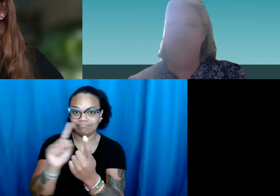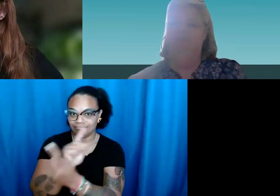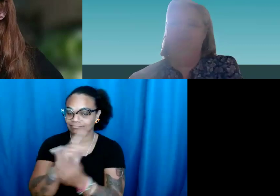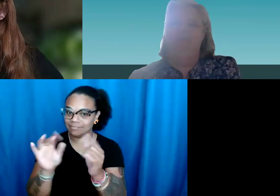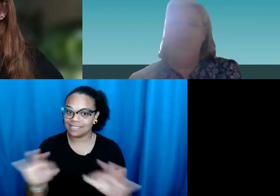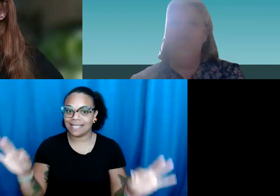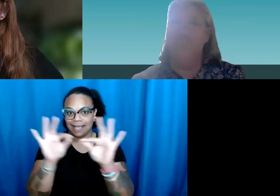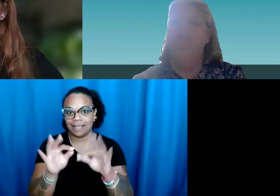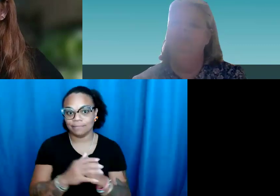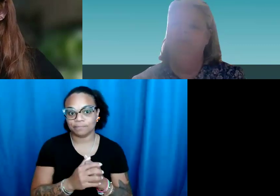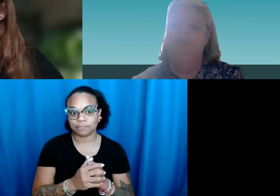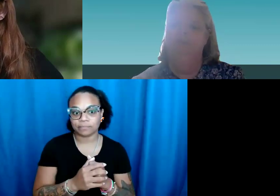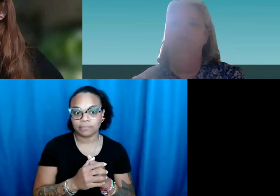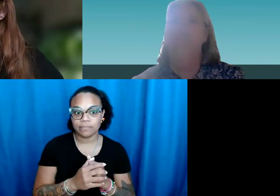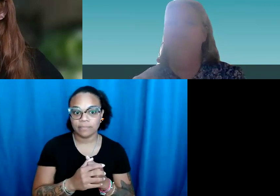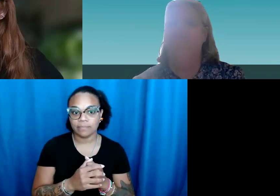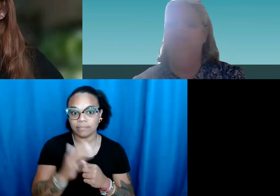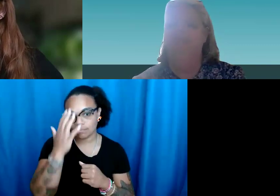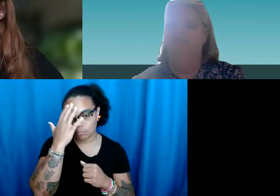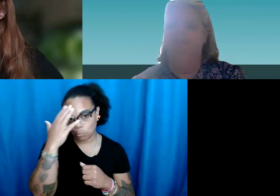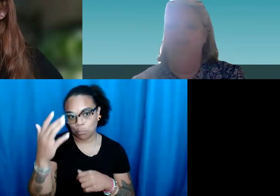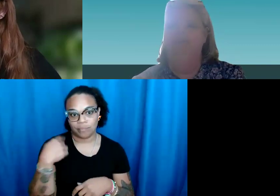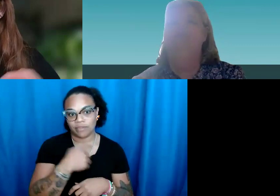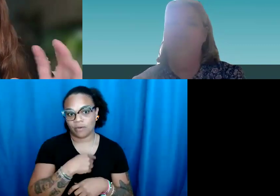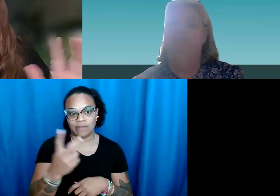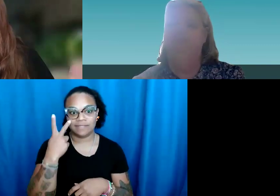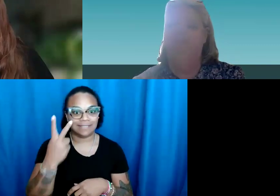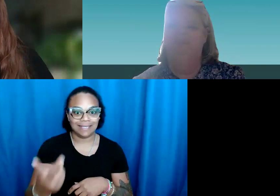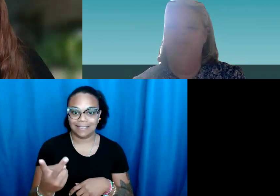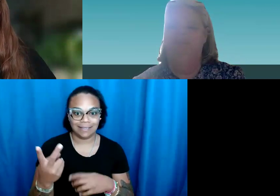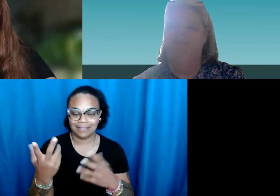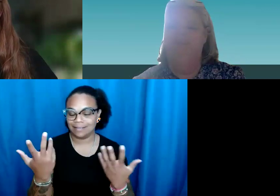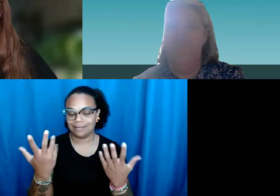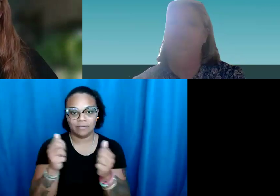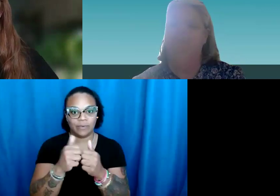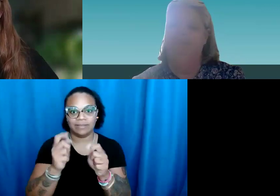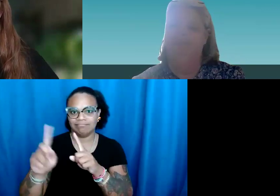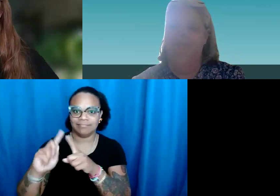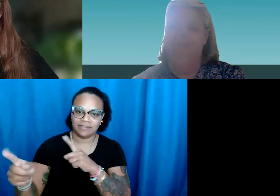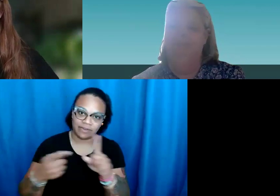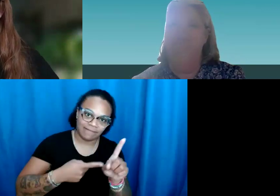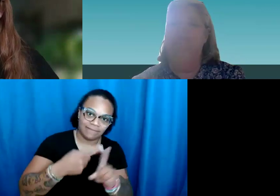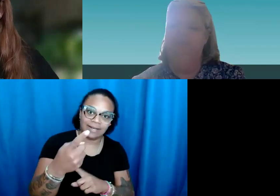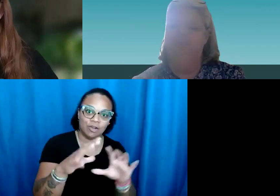I have seen this through all of the various affinity group conferences that I attend that